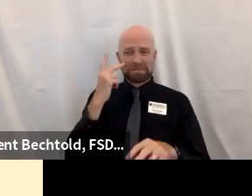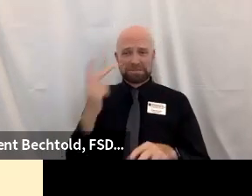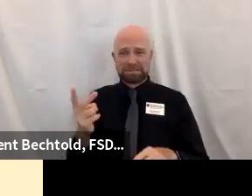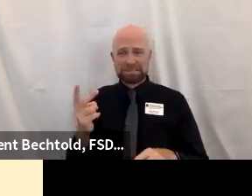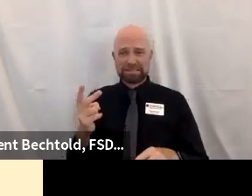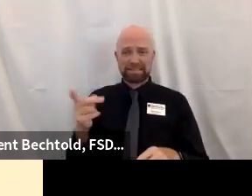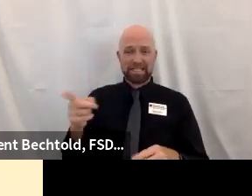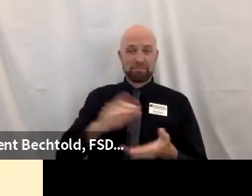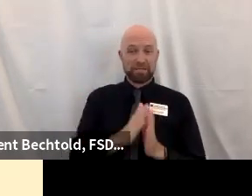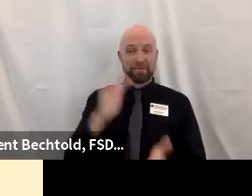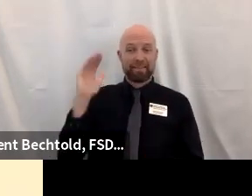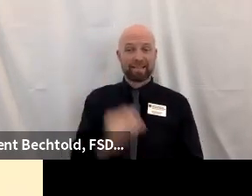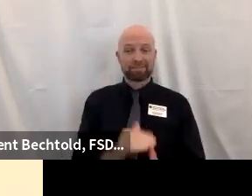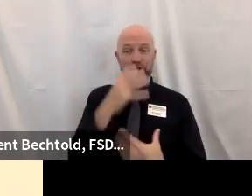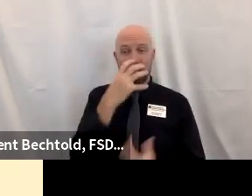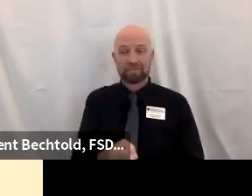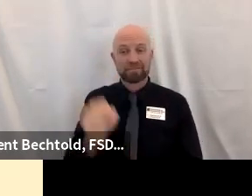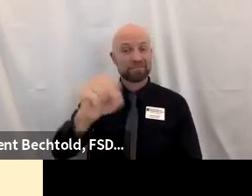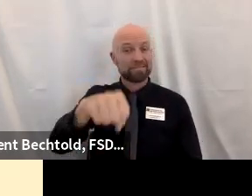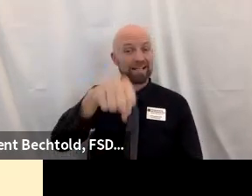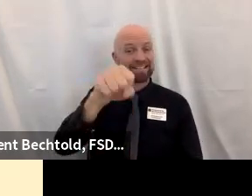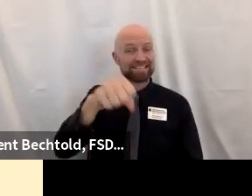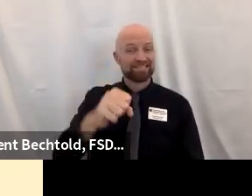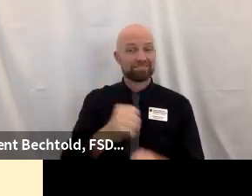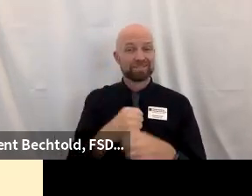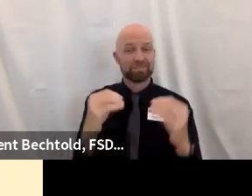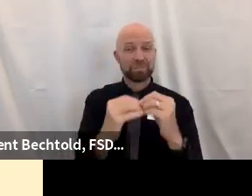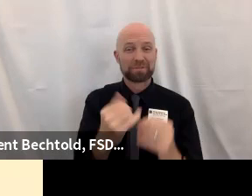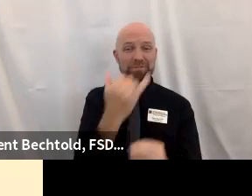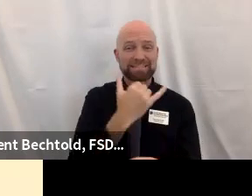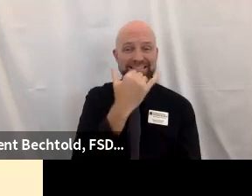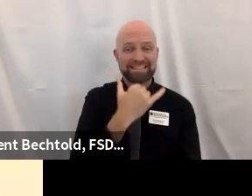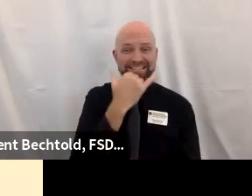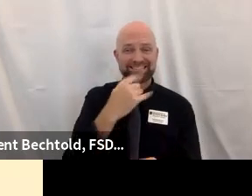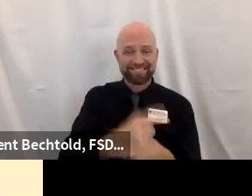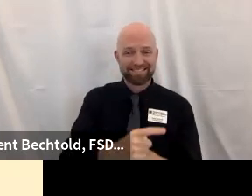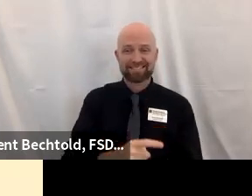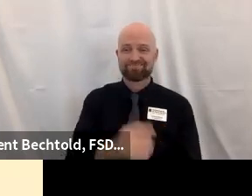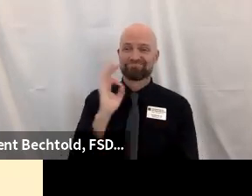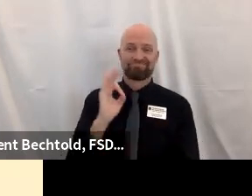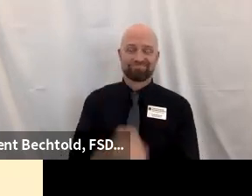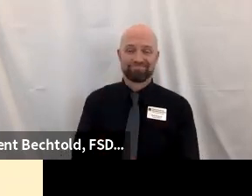He was kinda looking at it. You were saying he became less confident as he made more mistakes,